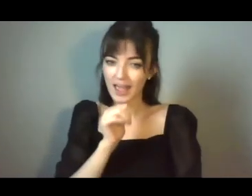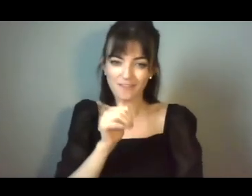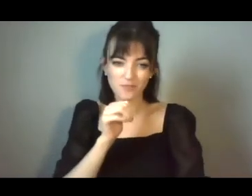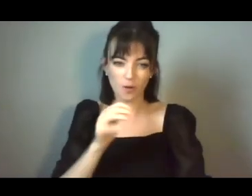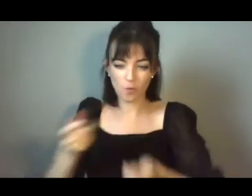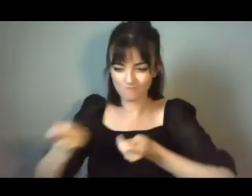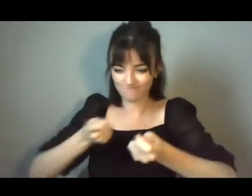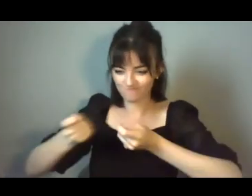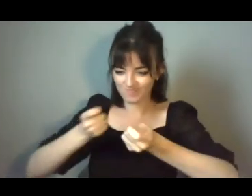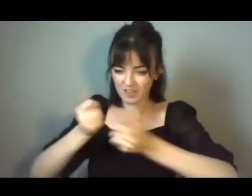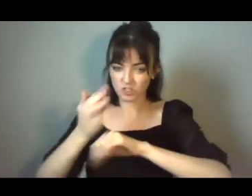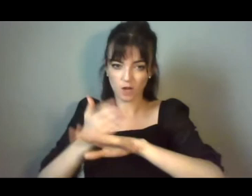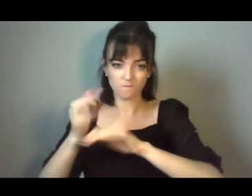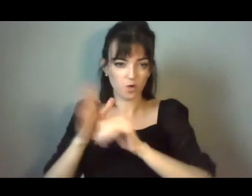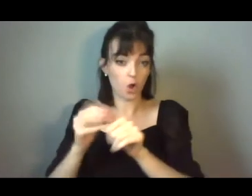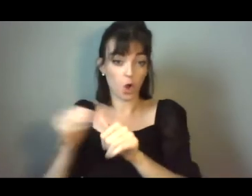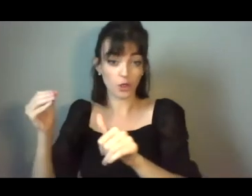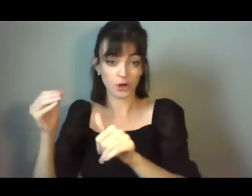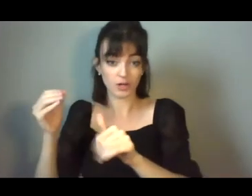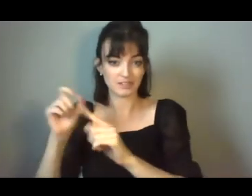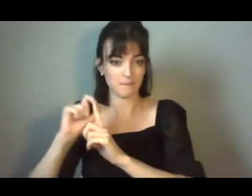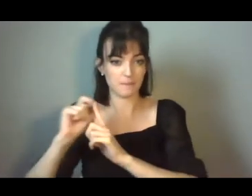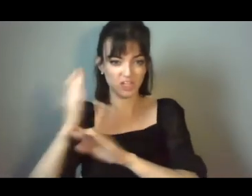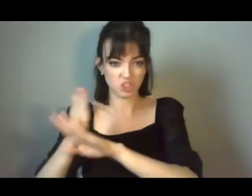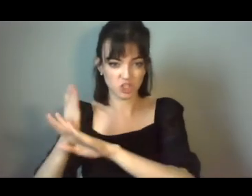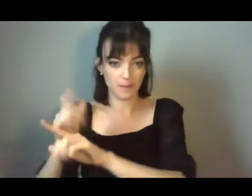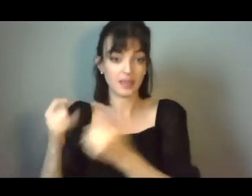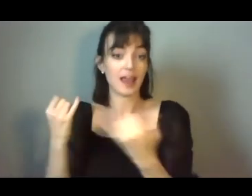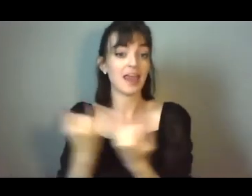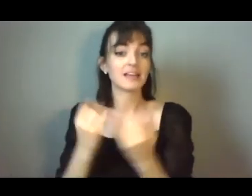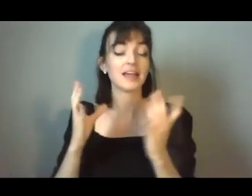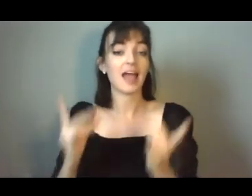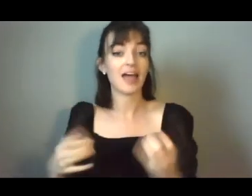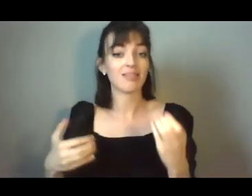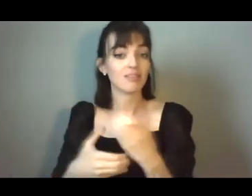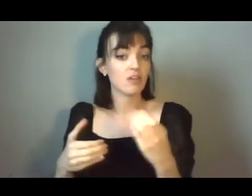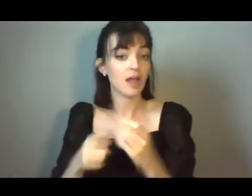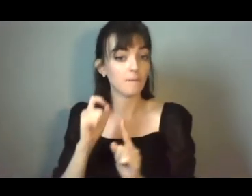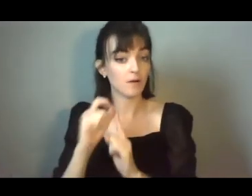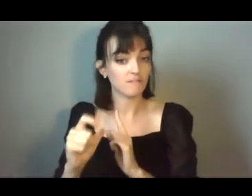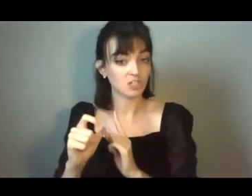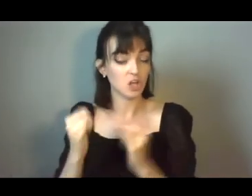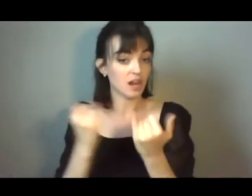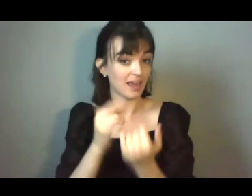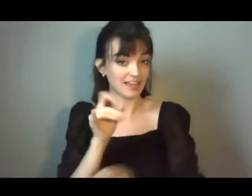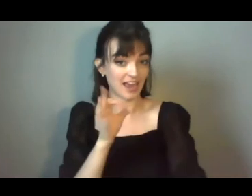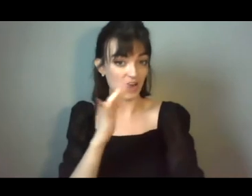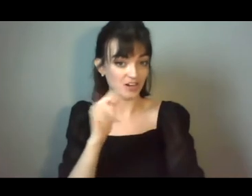for a moment about the healthcare professional as Gary has pointed out, lawyers and financial